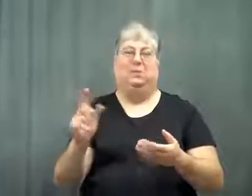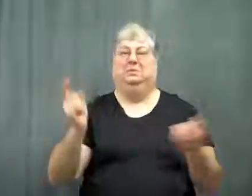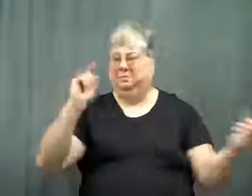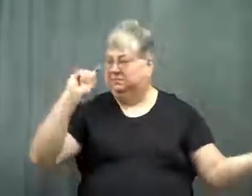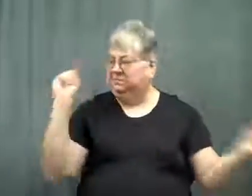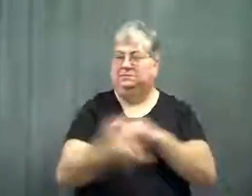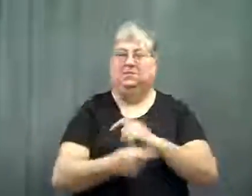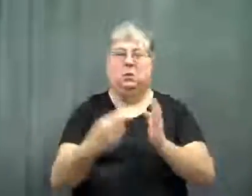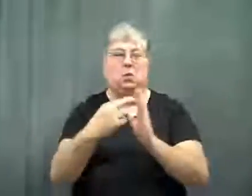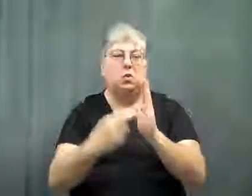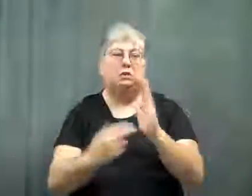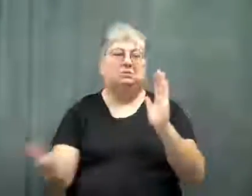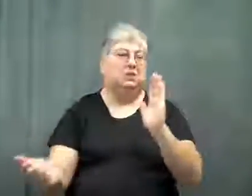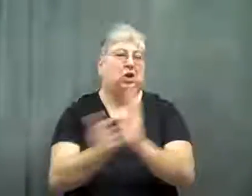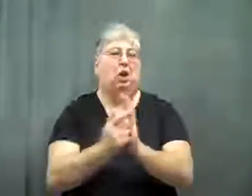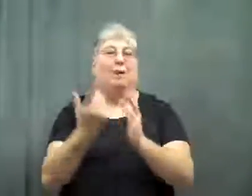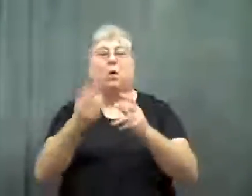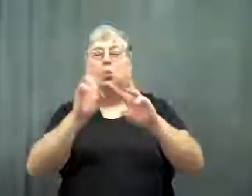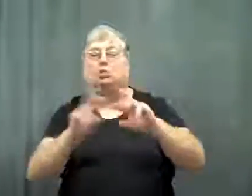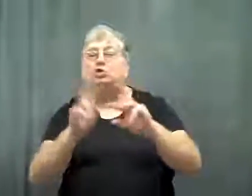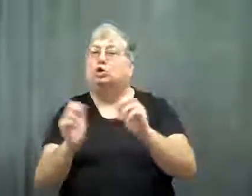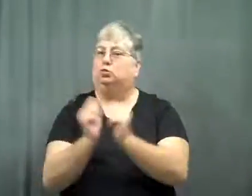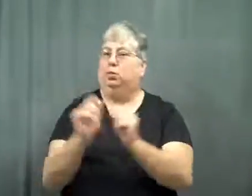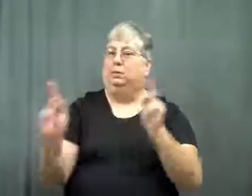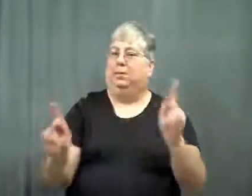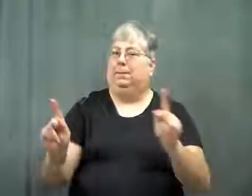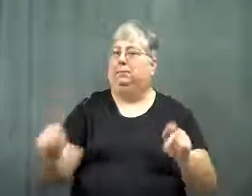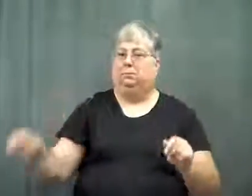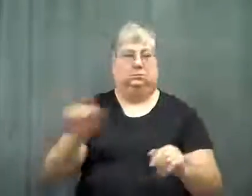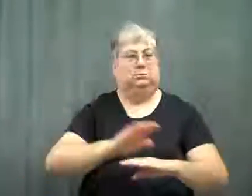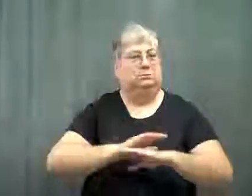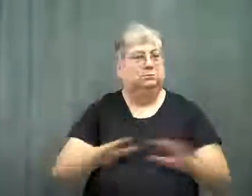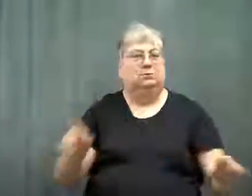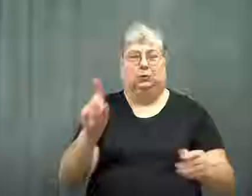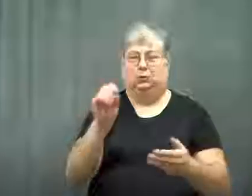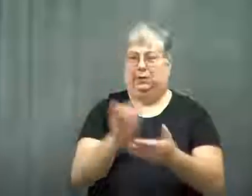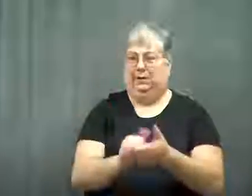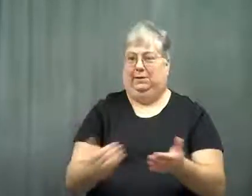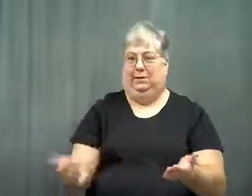The rules and laws concerning research on humans were changed to keep this from ever happening again.